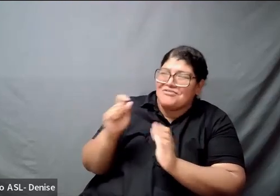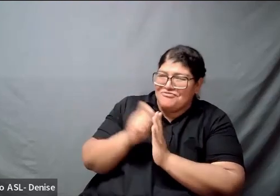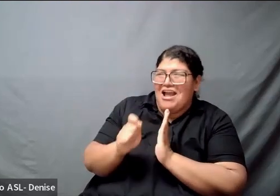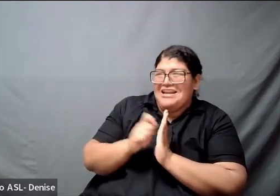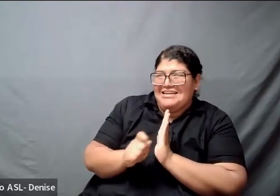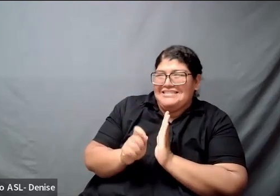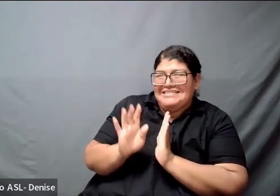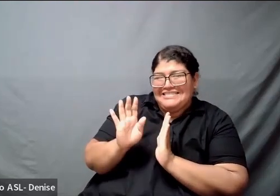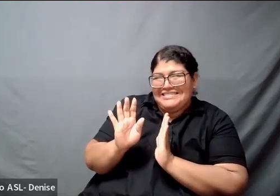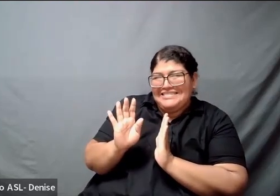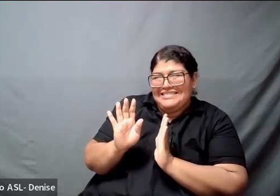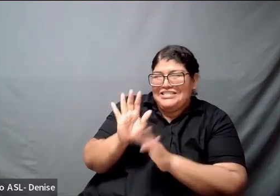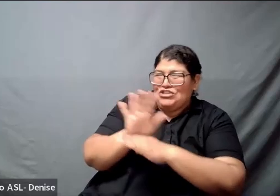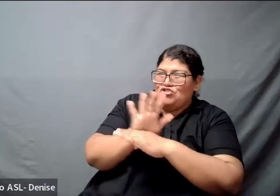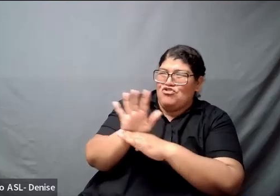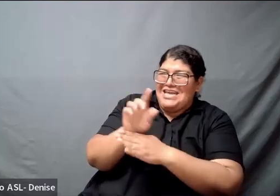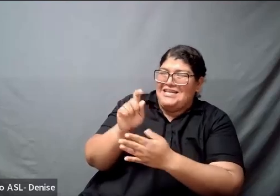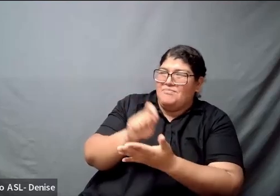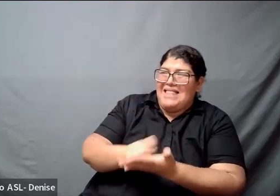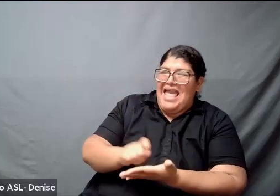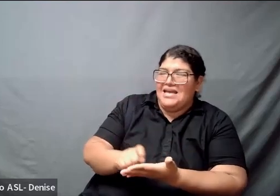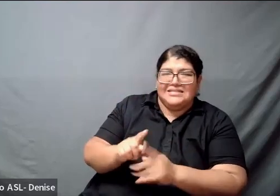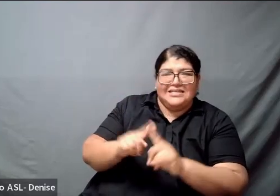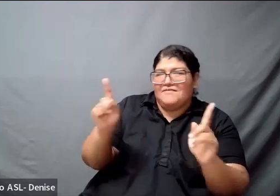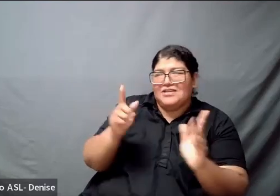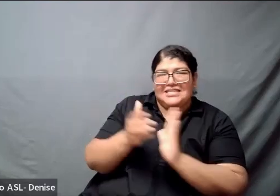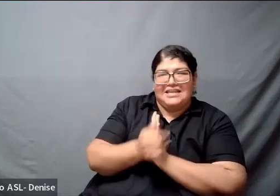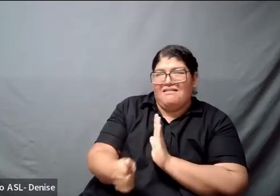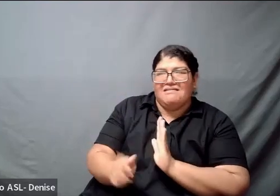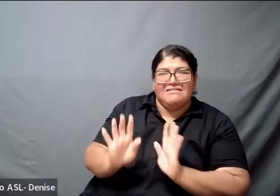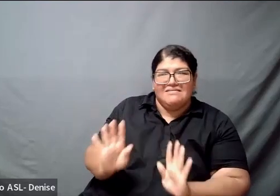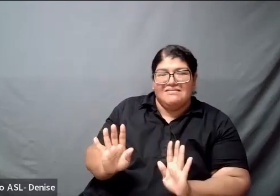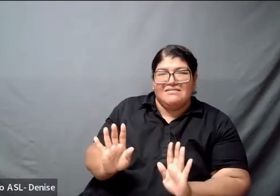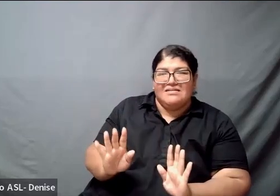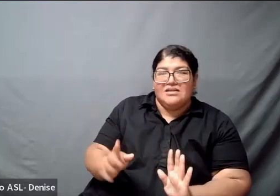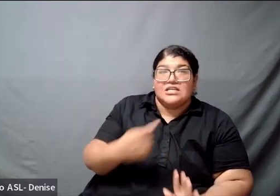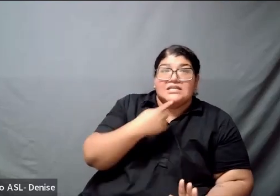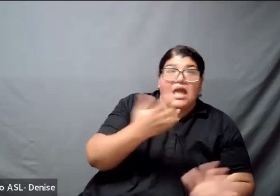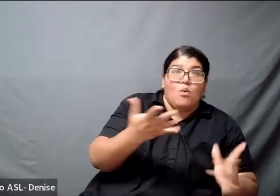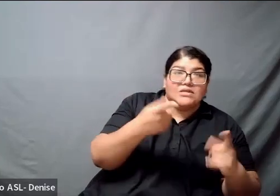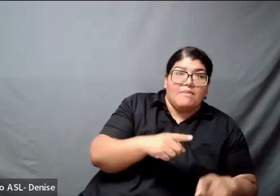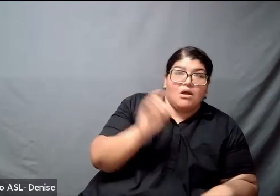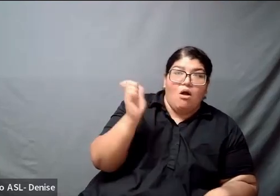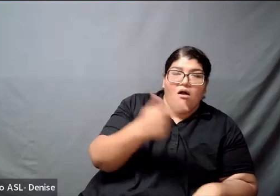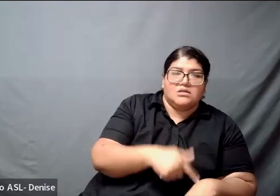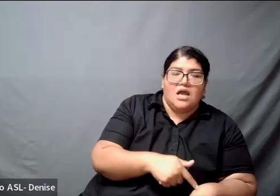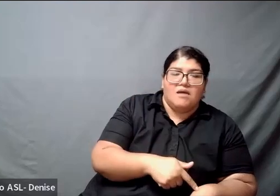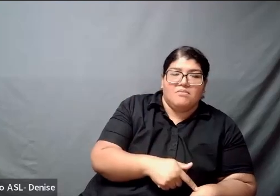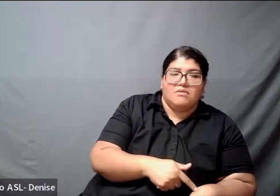screenplay is so different because screenplay is just say what's happening all the time. Nothing happens in my books.